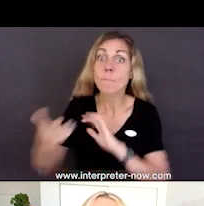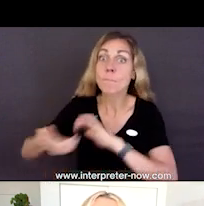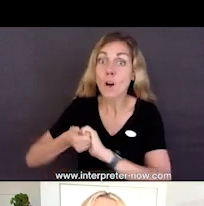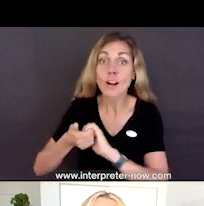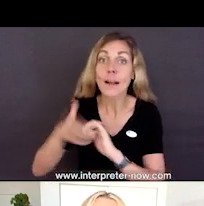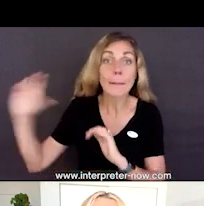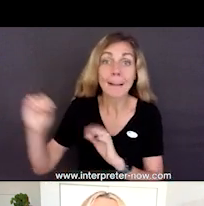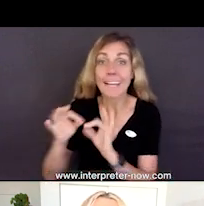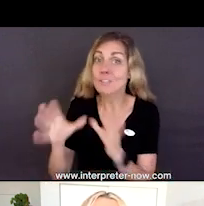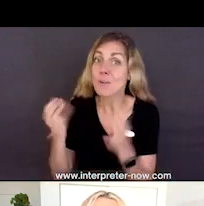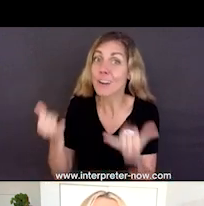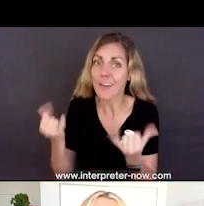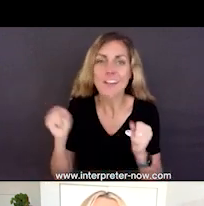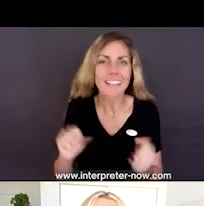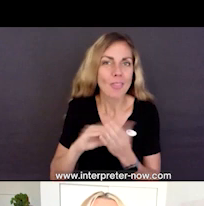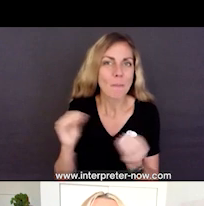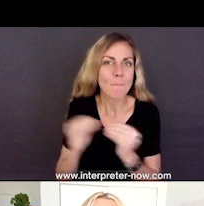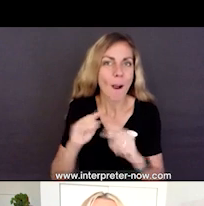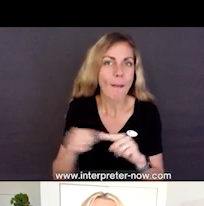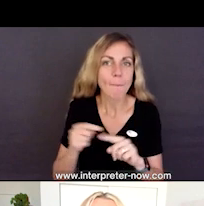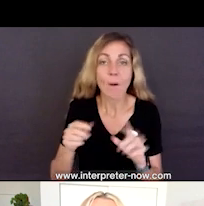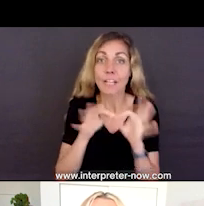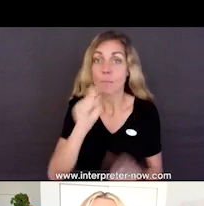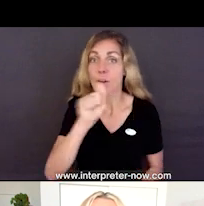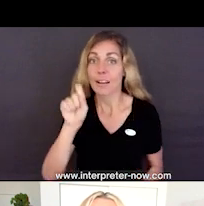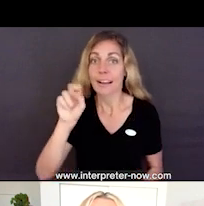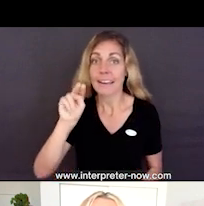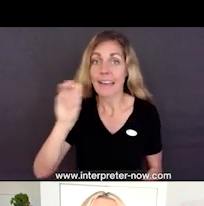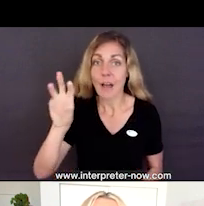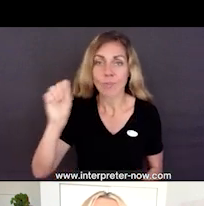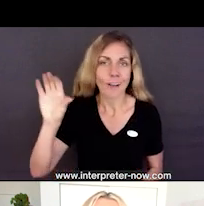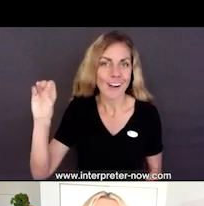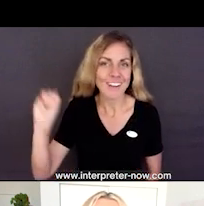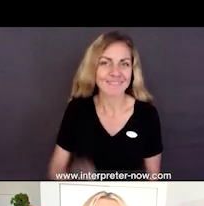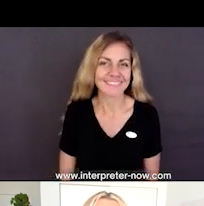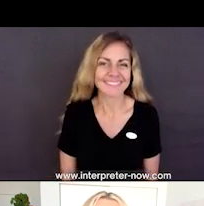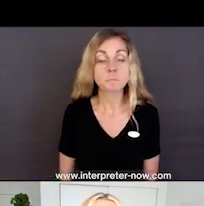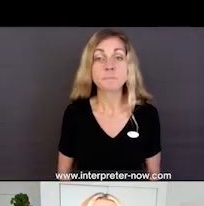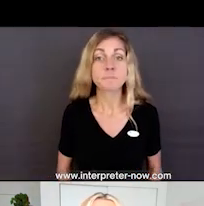Now, which you can learn more about at Interpreter-Now.